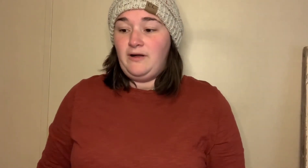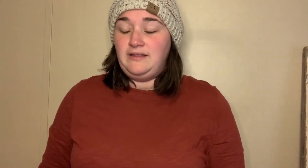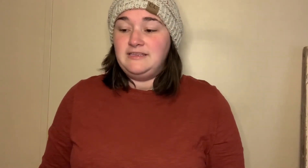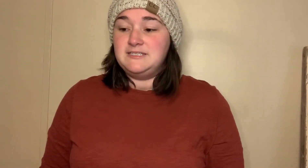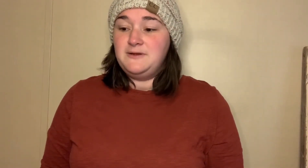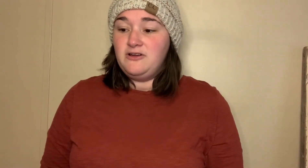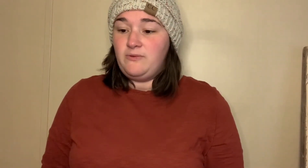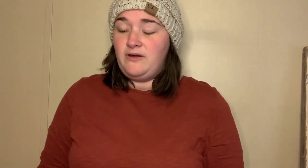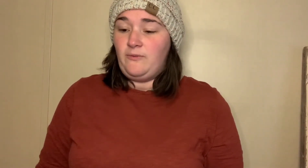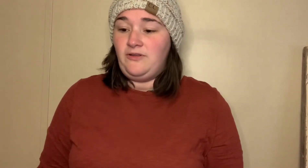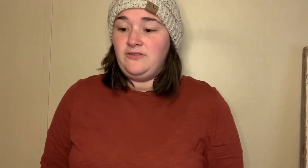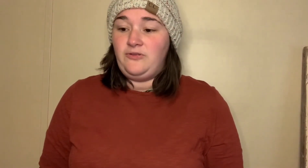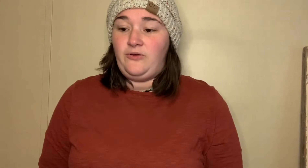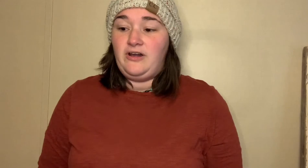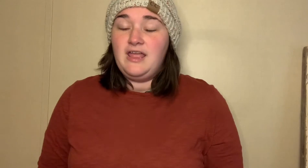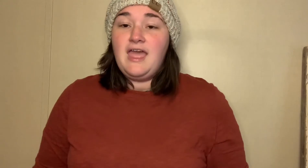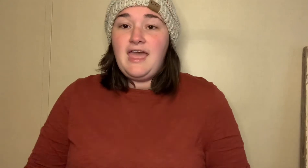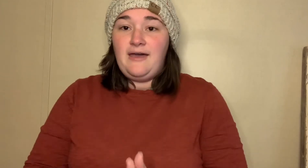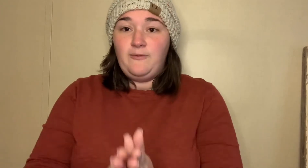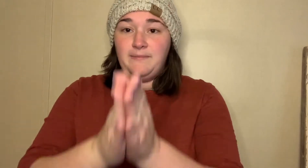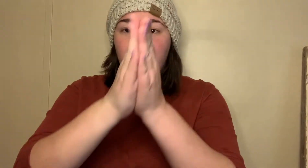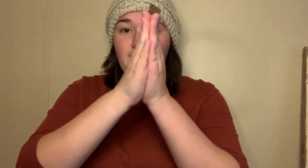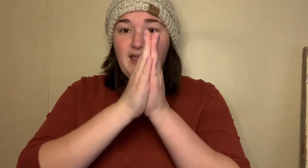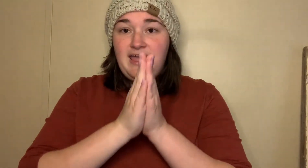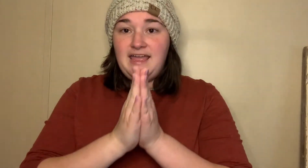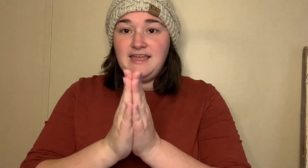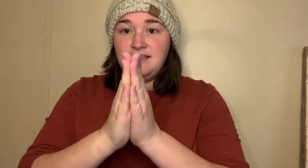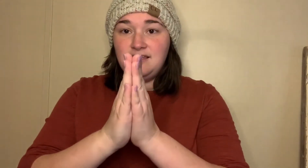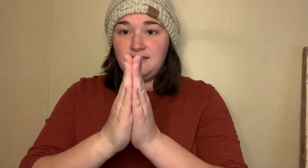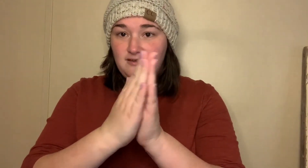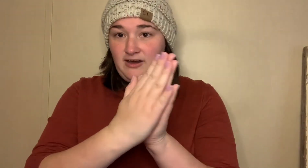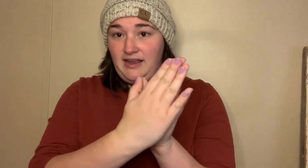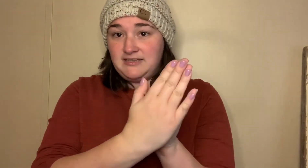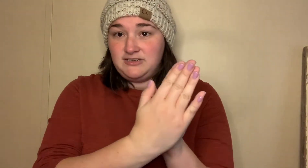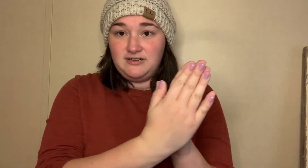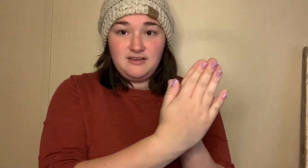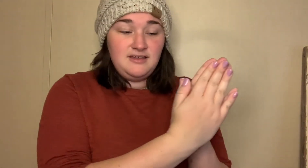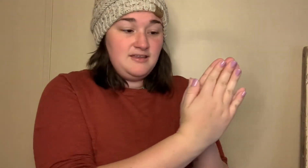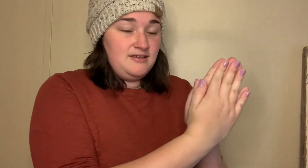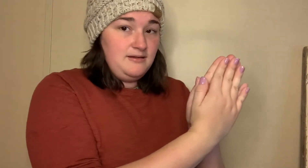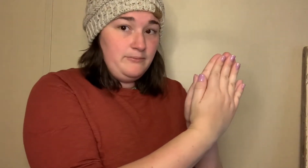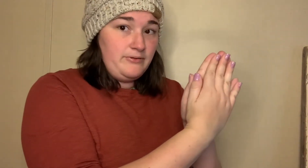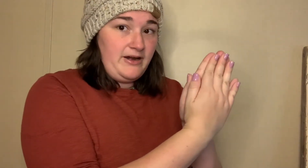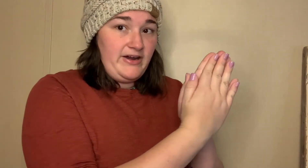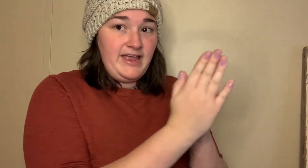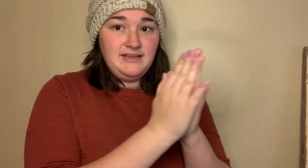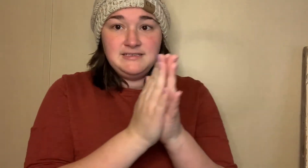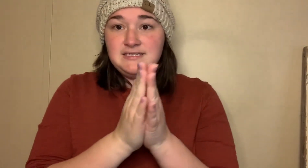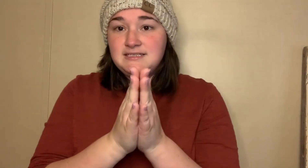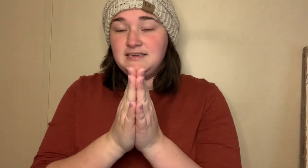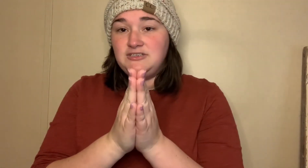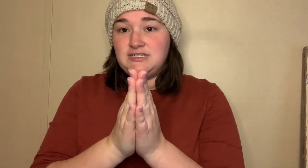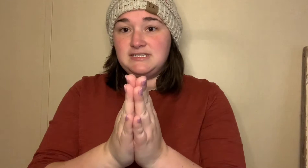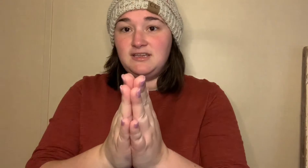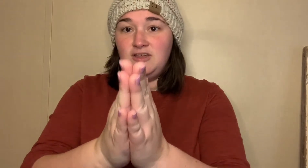in the spirit we are one in the lord and we pray your hands are prayer hands and just